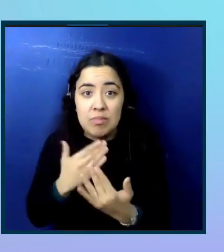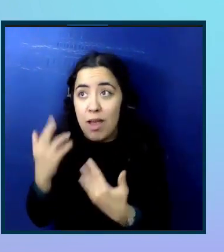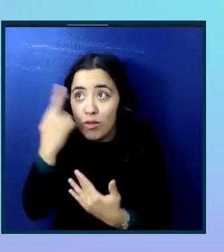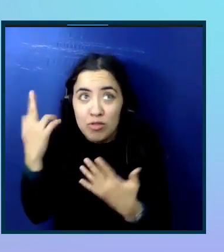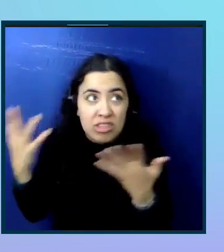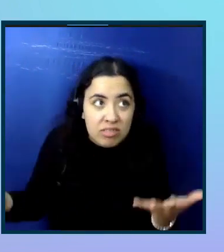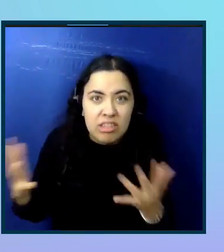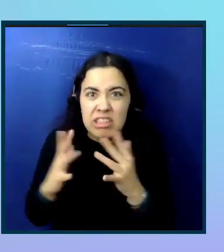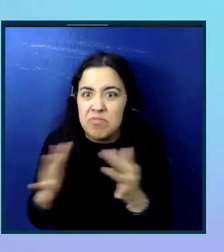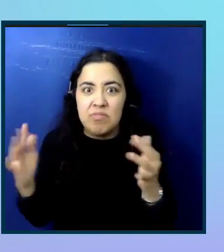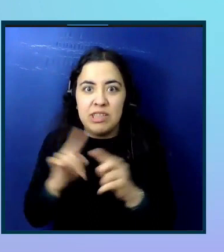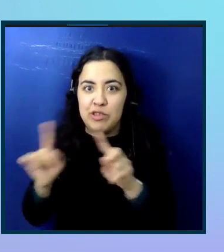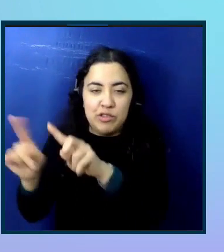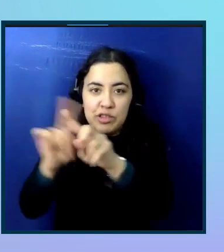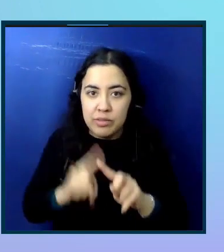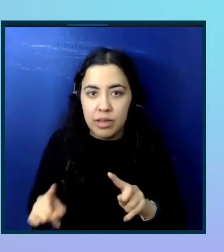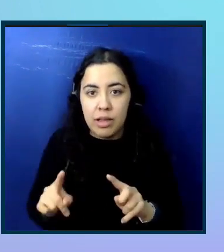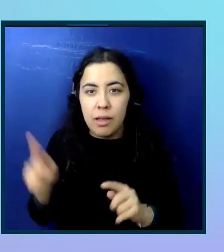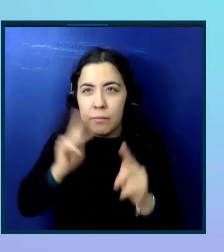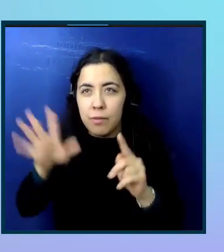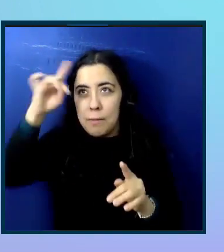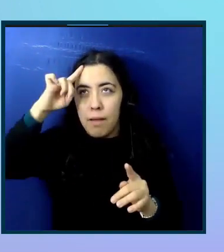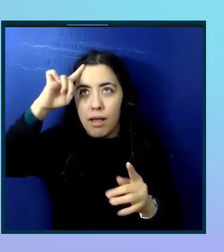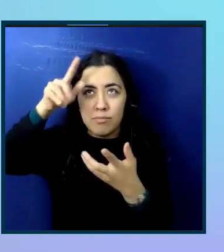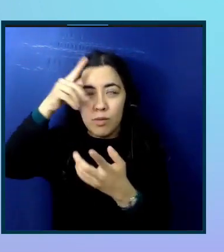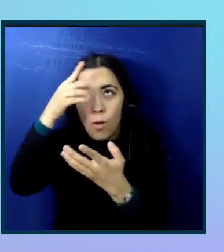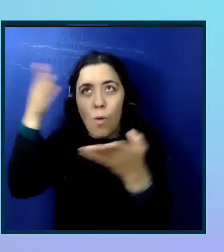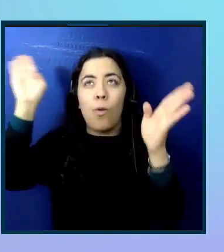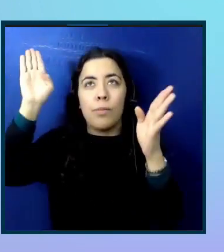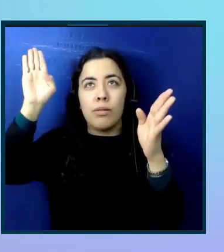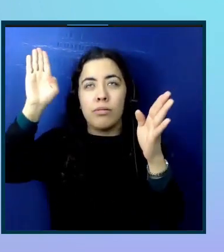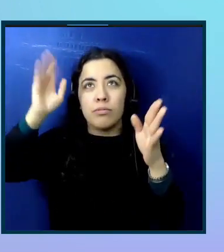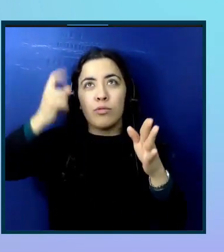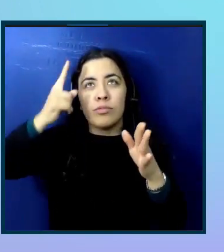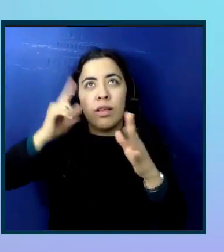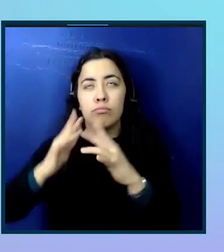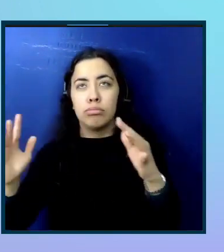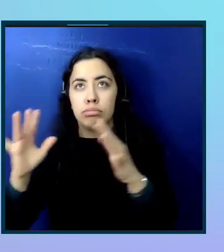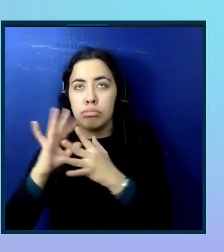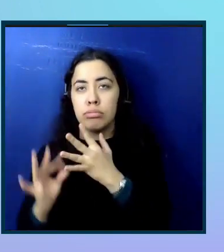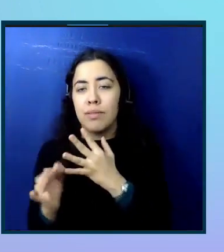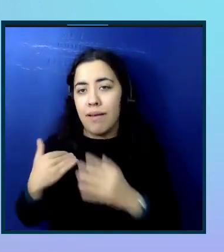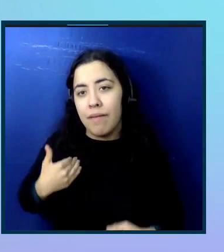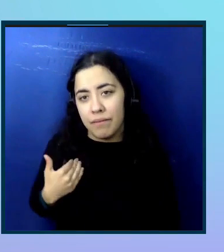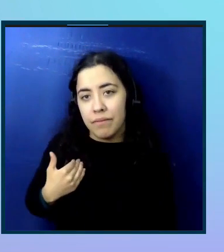That opens peoples minds to that. But I also do that because as they put this out,